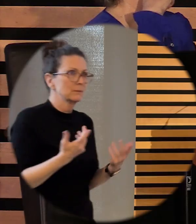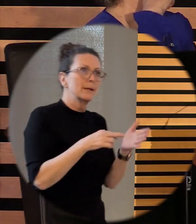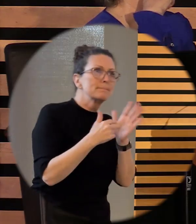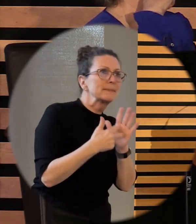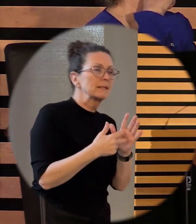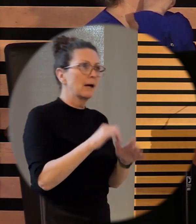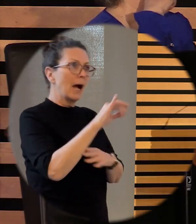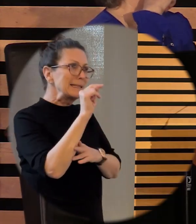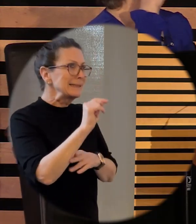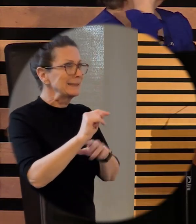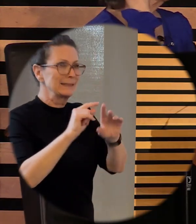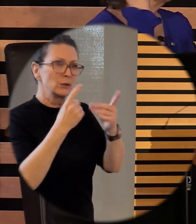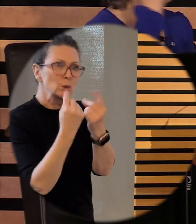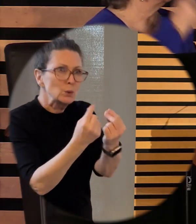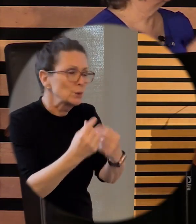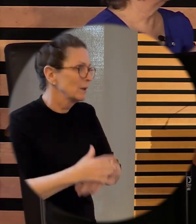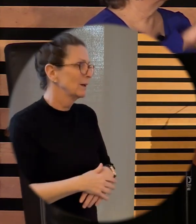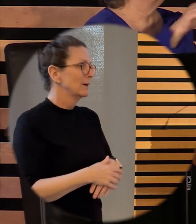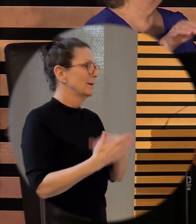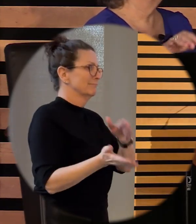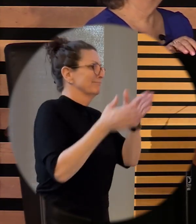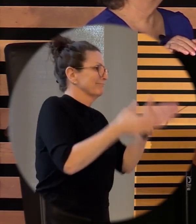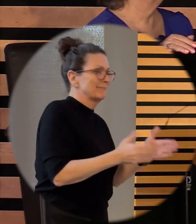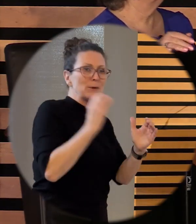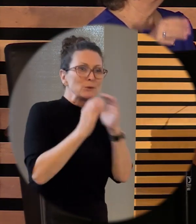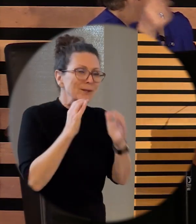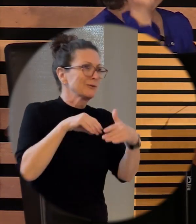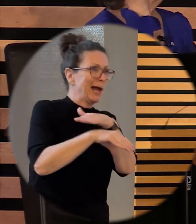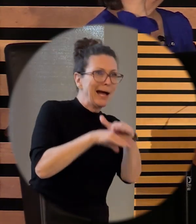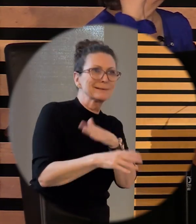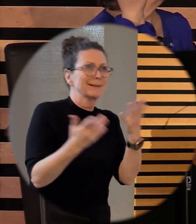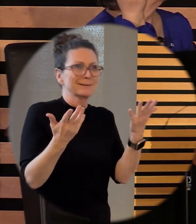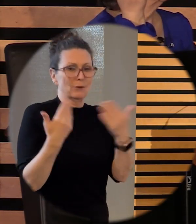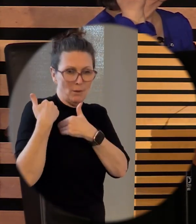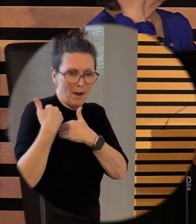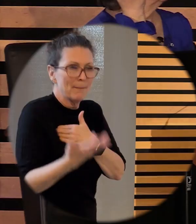accessibility. The IT team might be responsible for information and communication accessibility